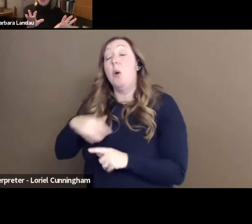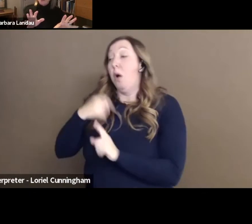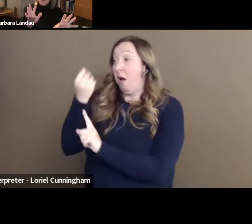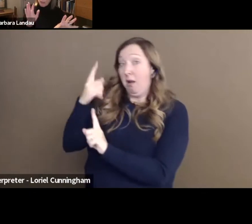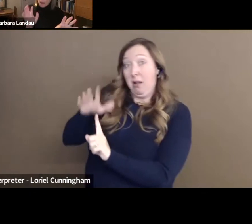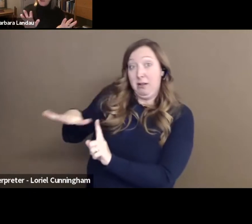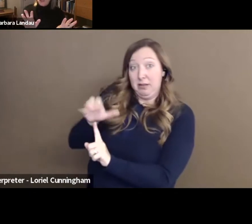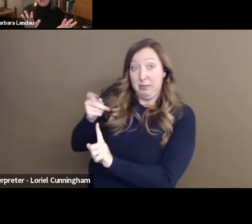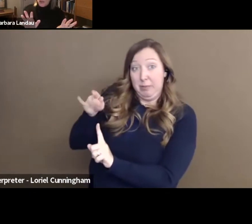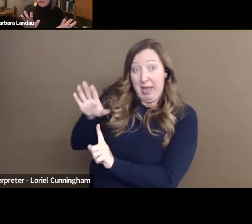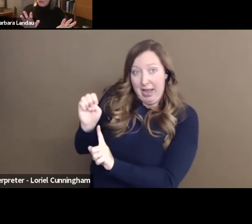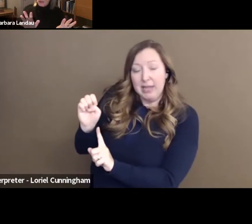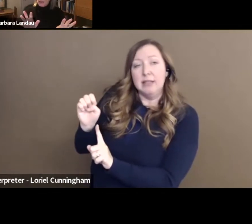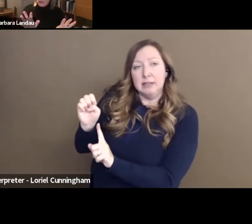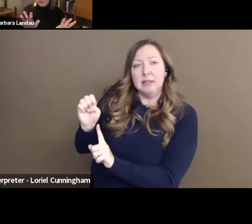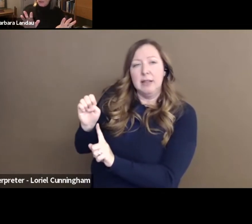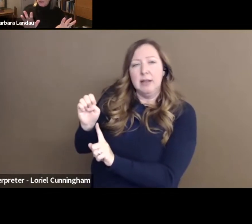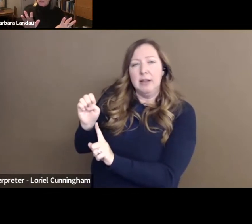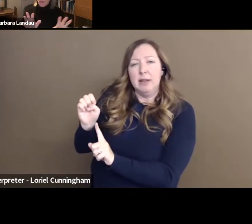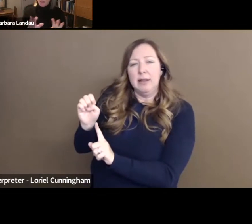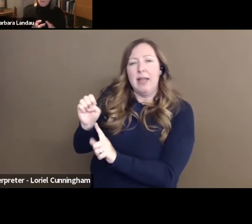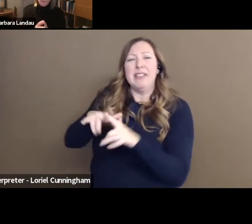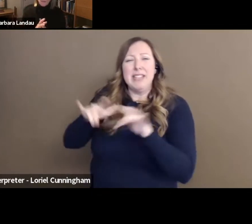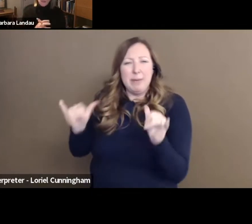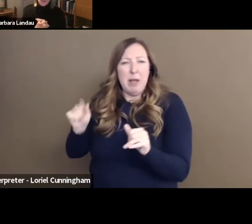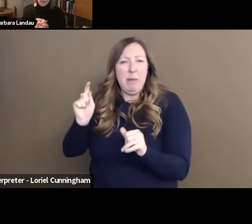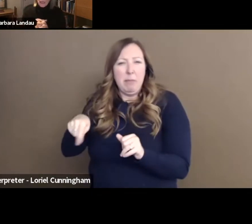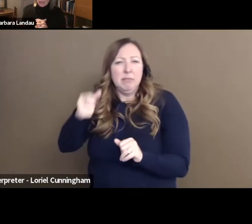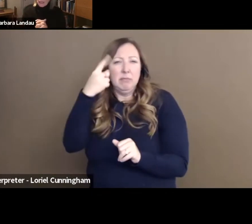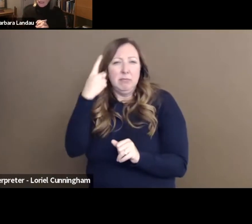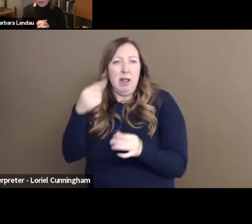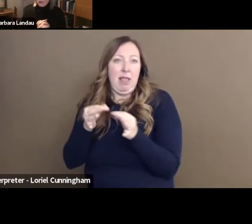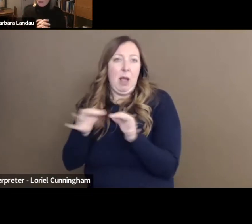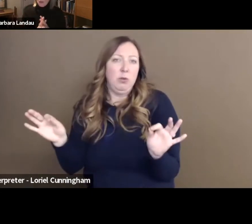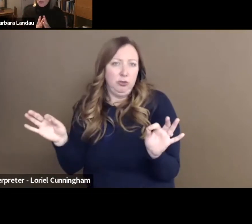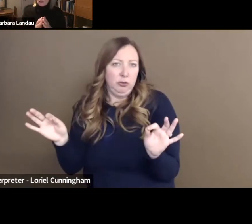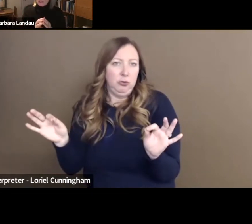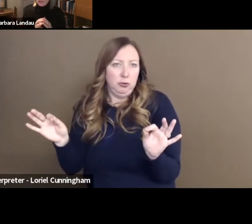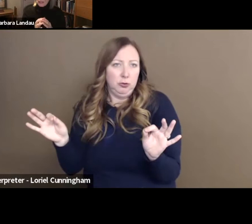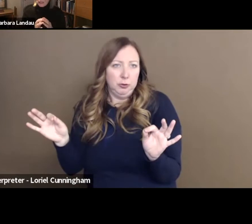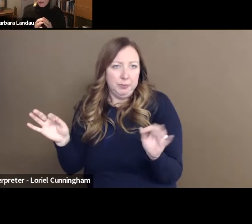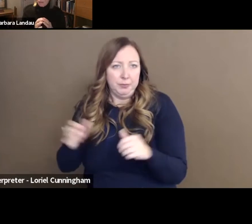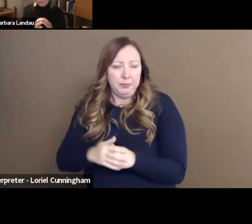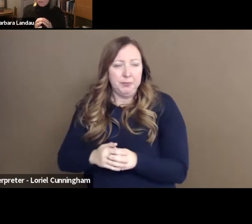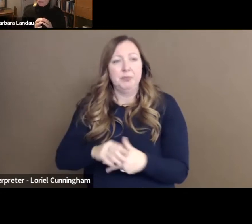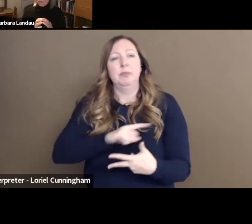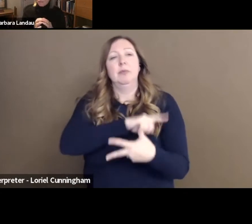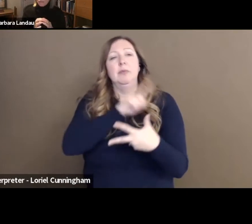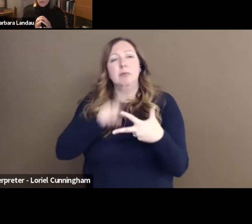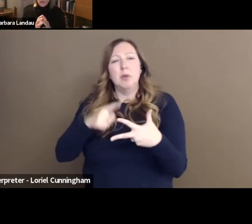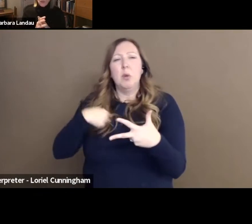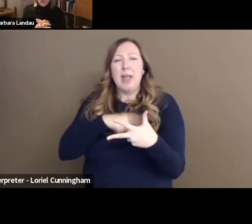but i'm also going to try to understand language